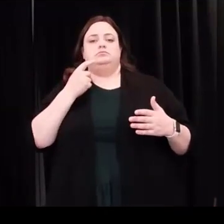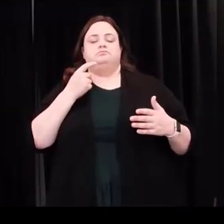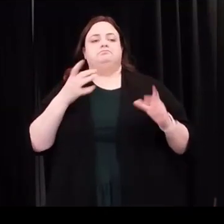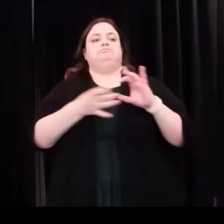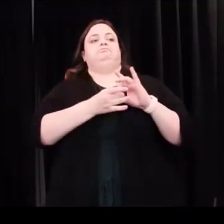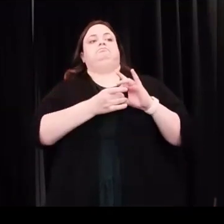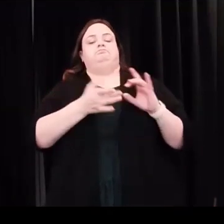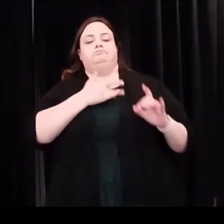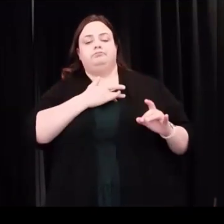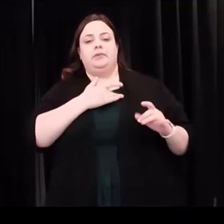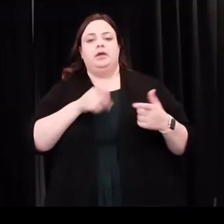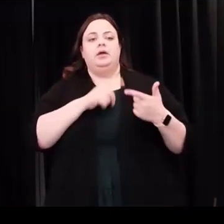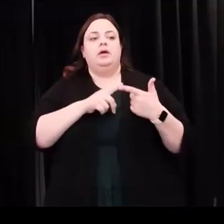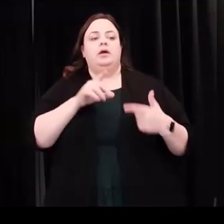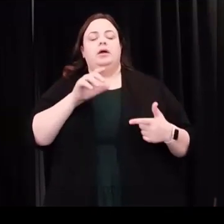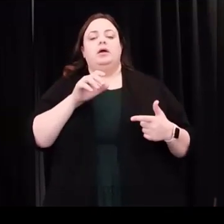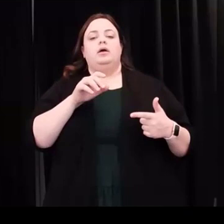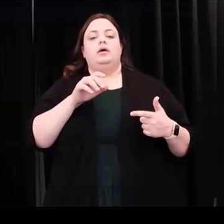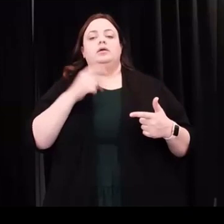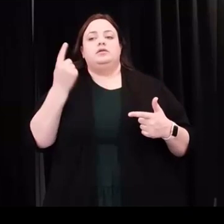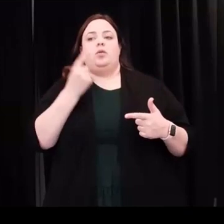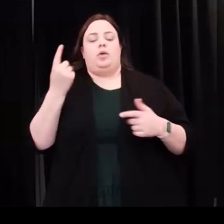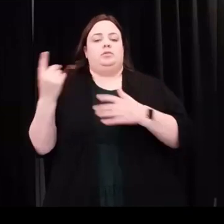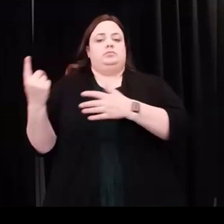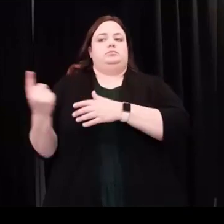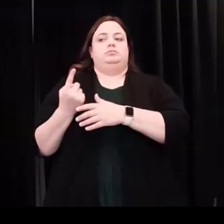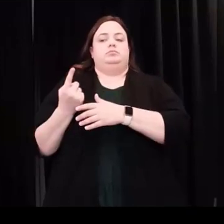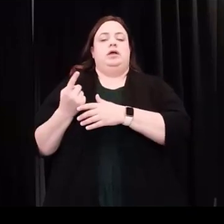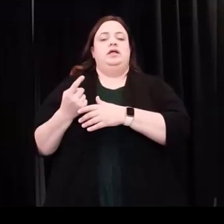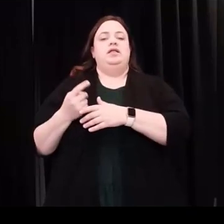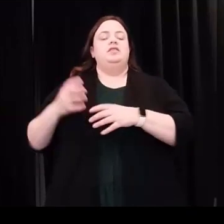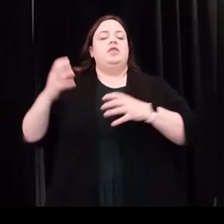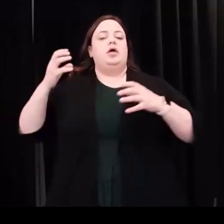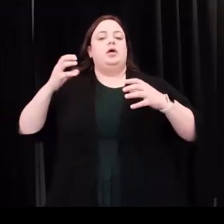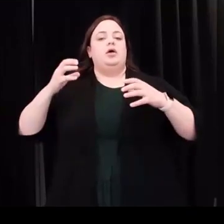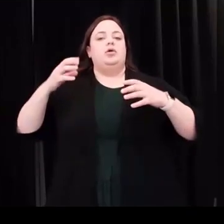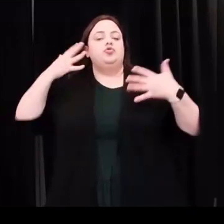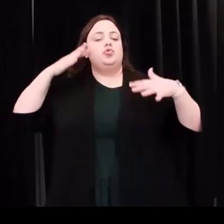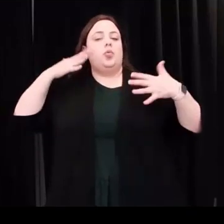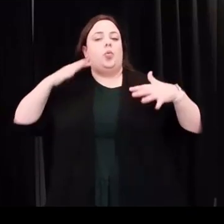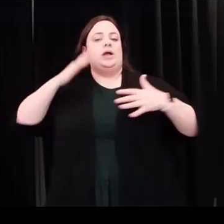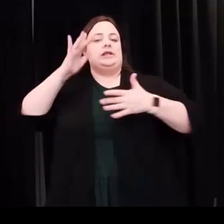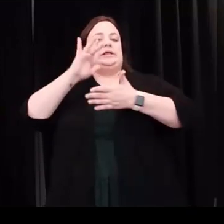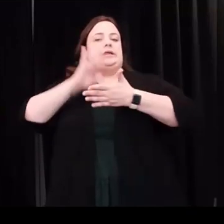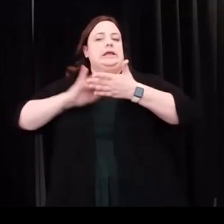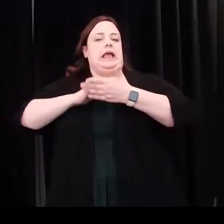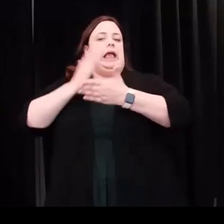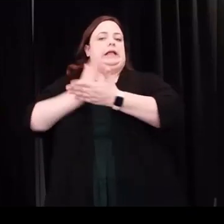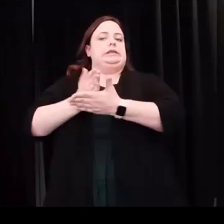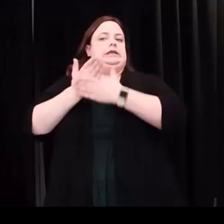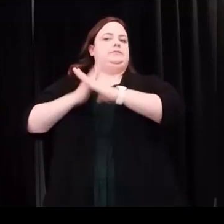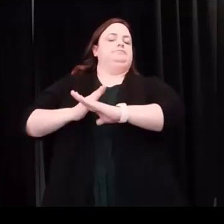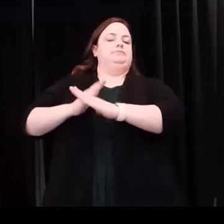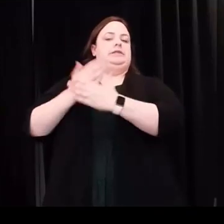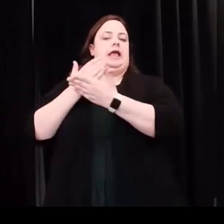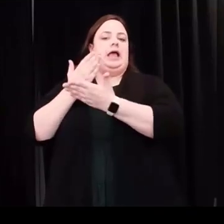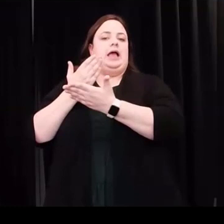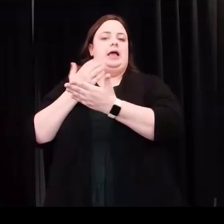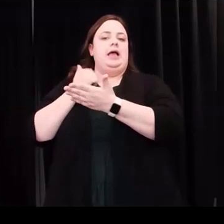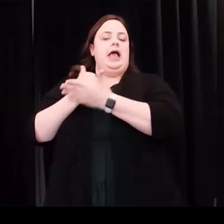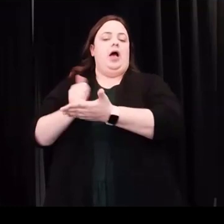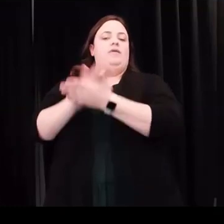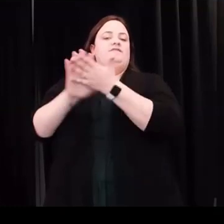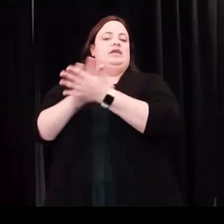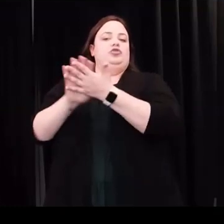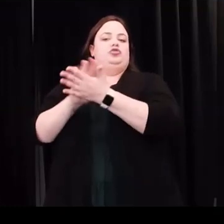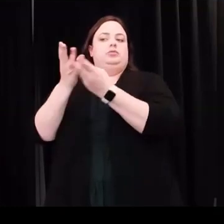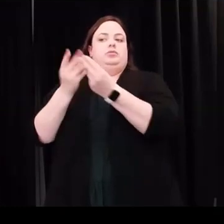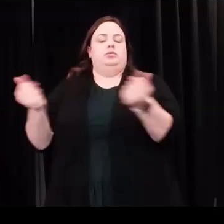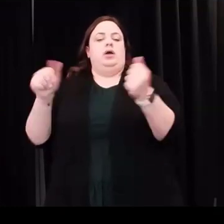Adobe Max. There are noise cancelling earbuds to help filter out other noise. They're not digital,